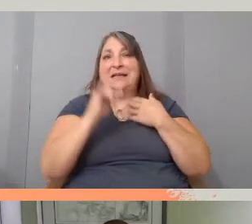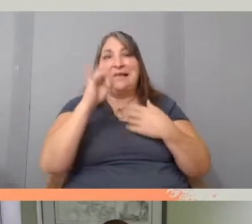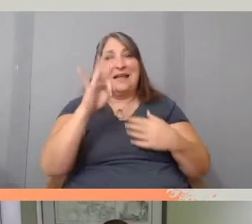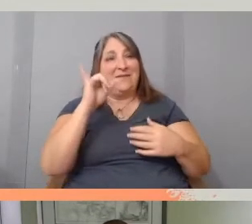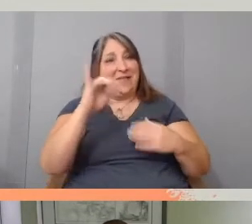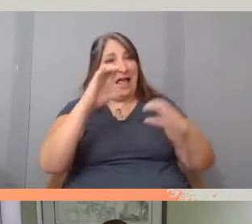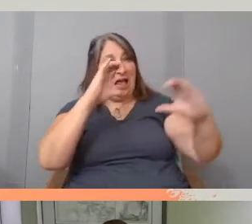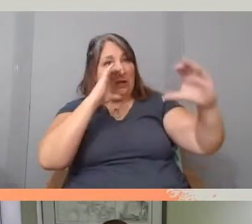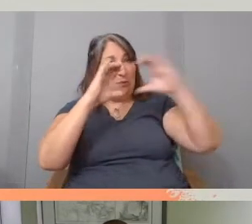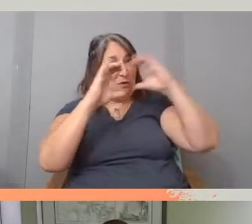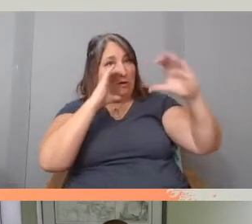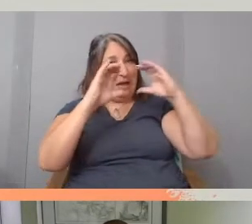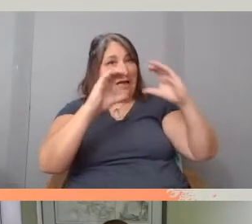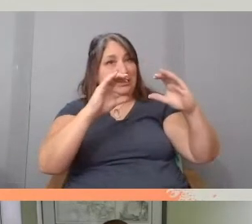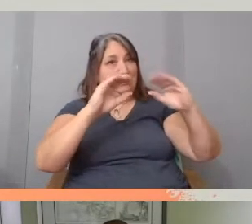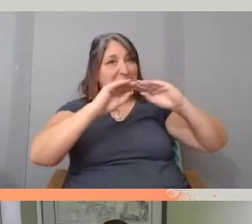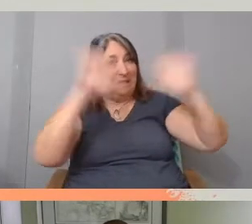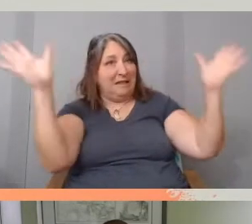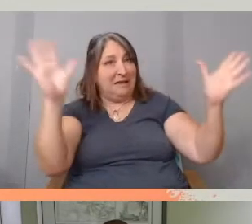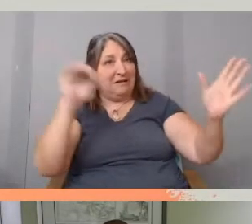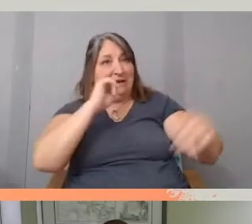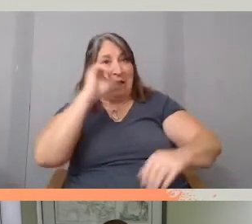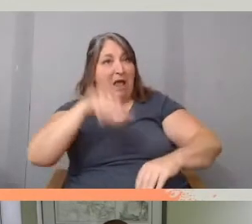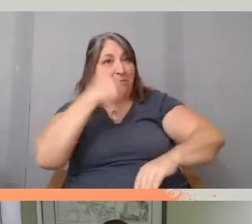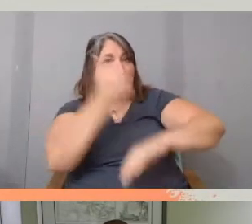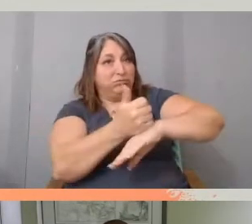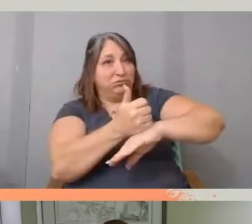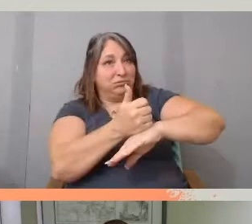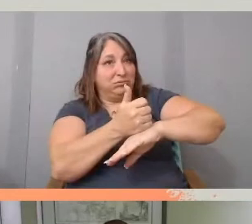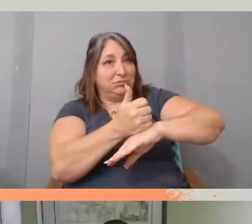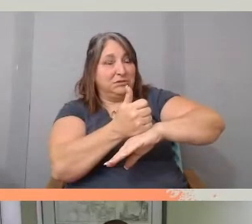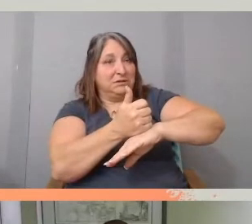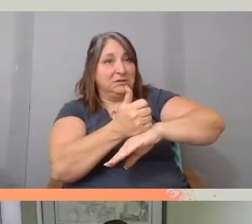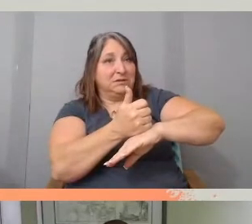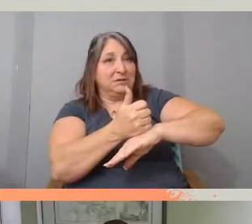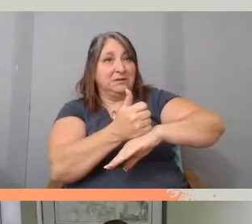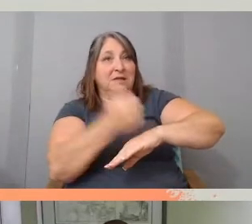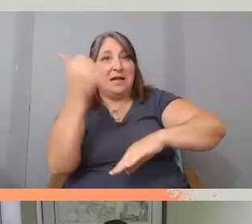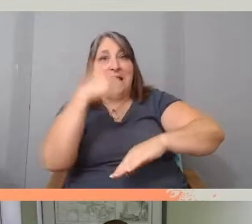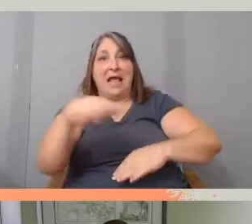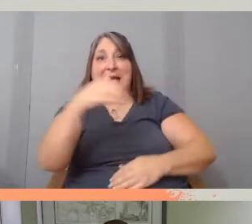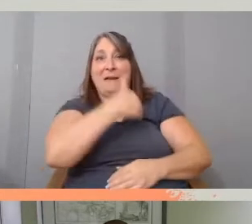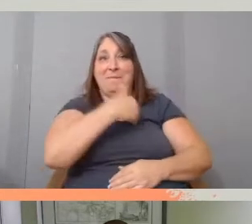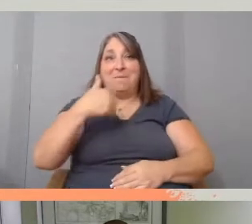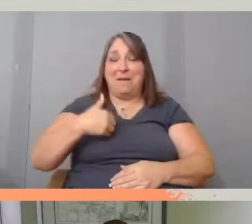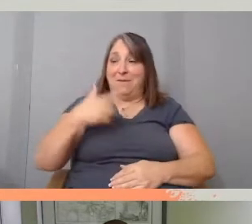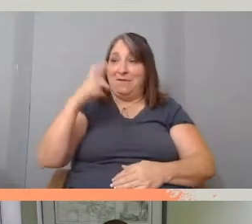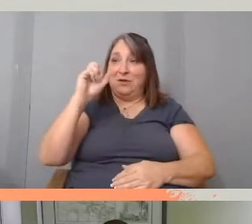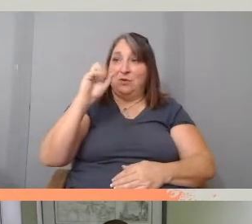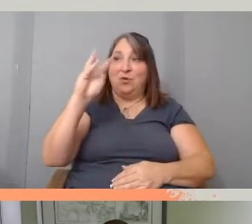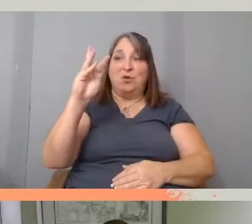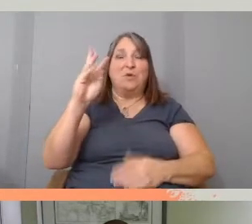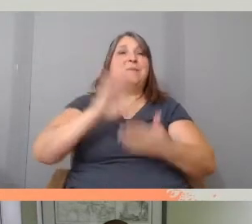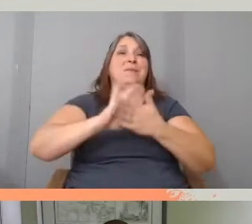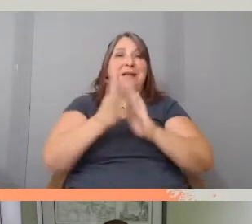isn't established, you know, if your any member of the crew it does become a little bit more of a battle